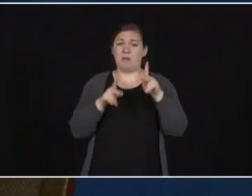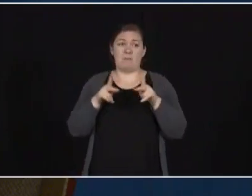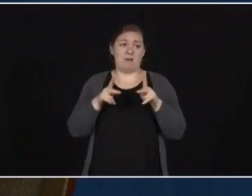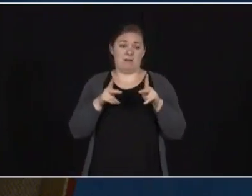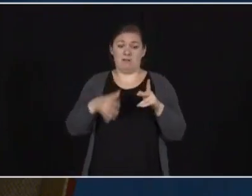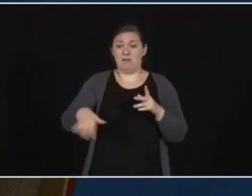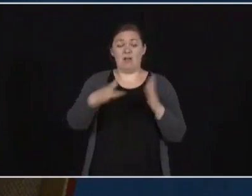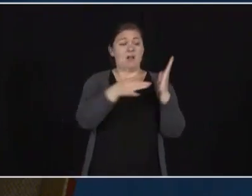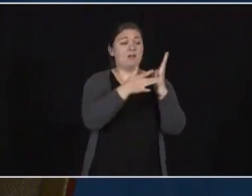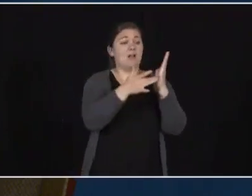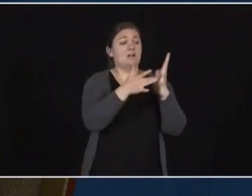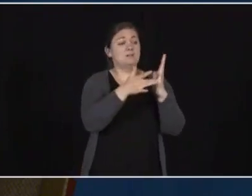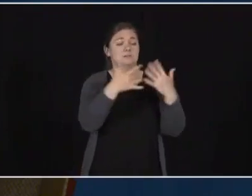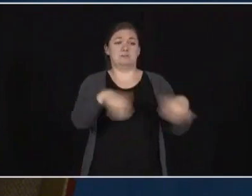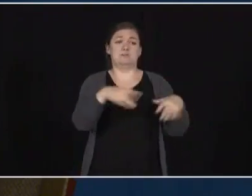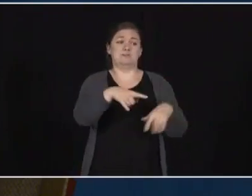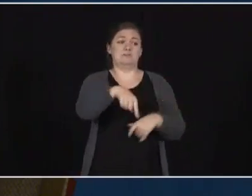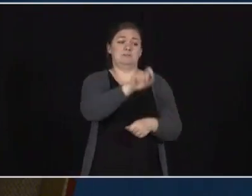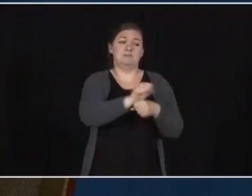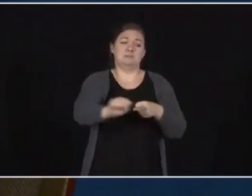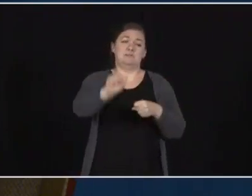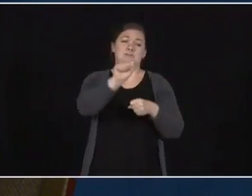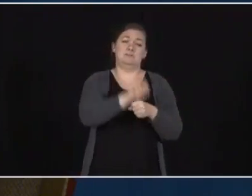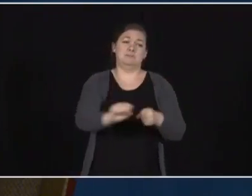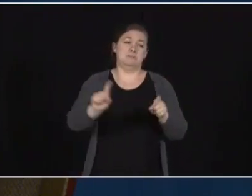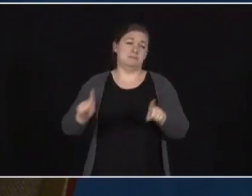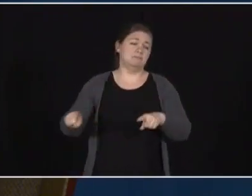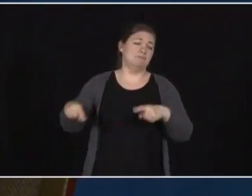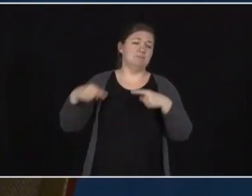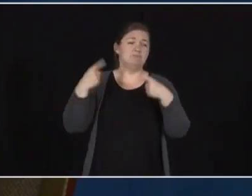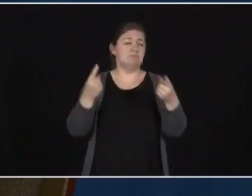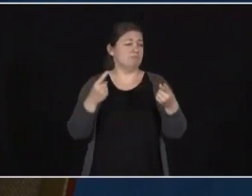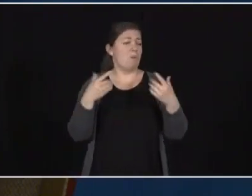that have been absolutely phenomenal in stepping up to support is here.